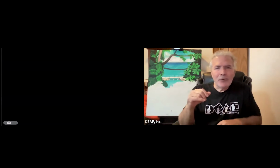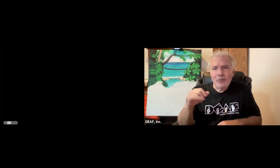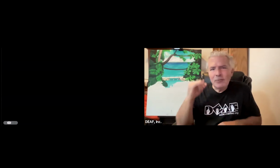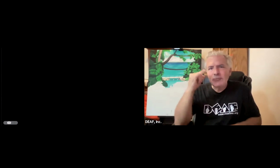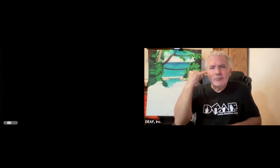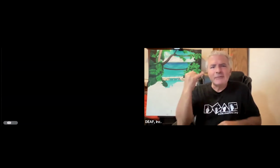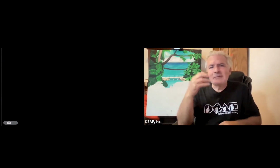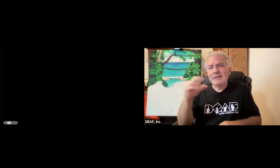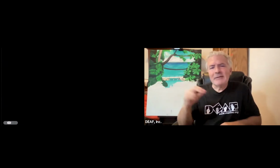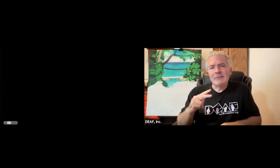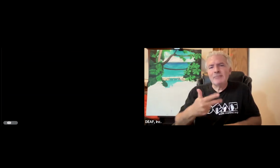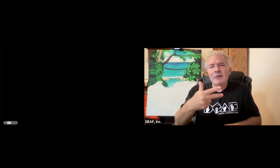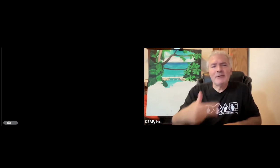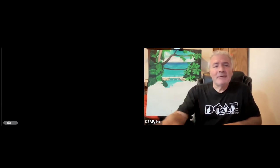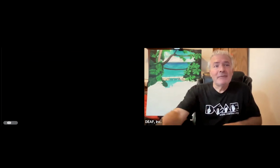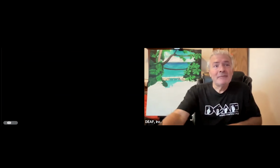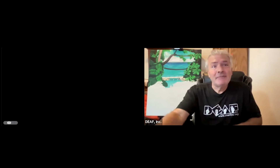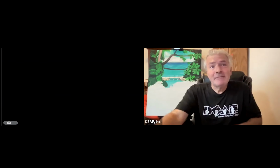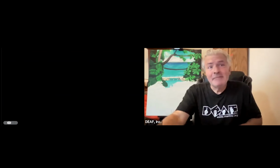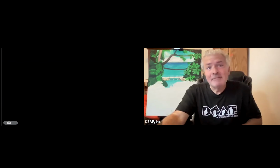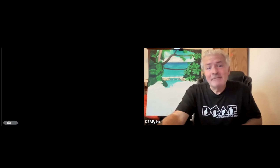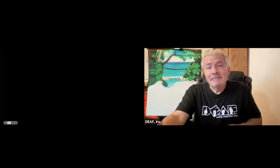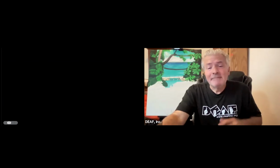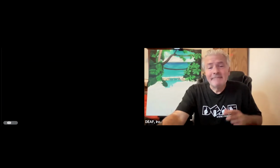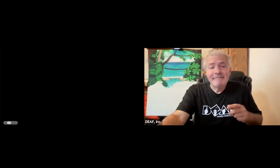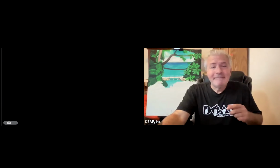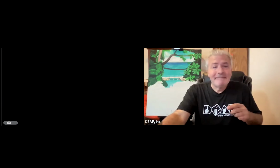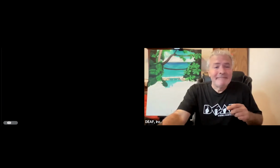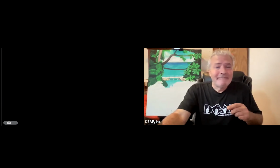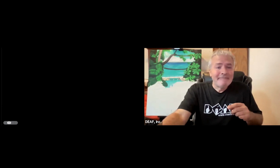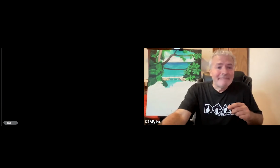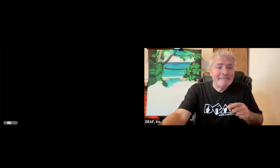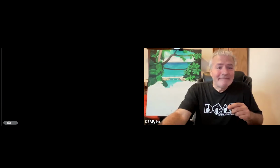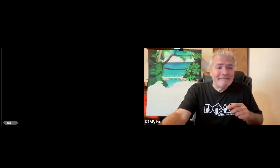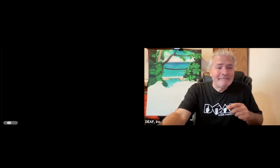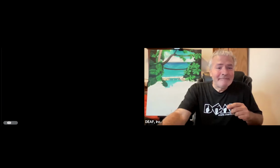So back to Justin and Joel.